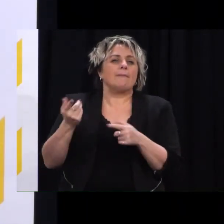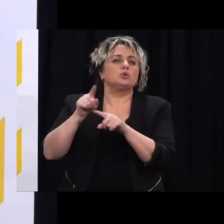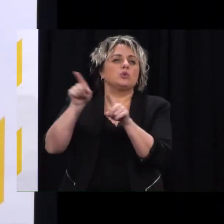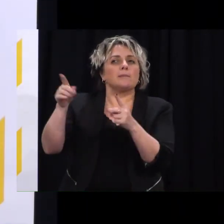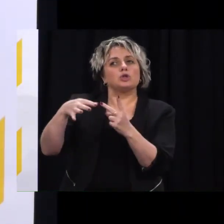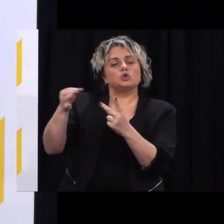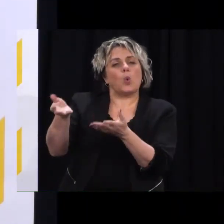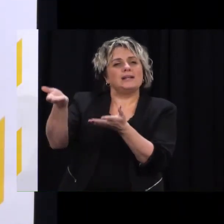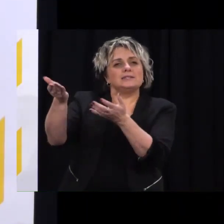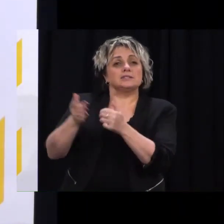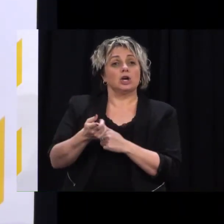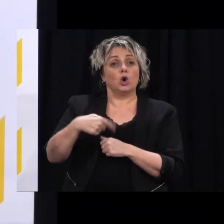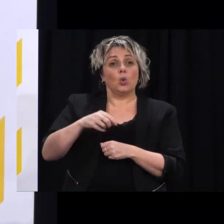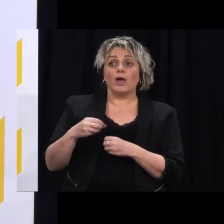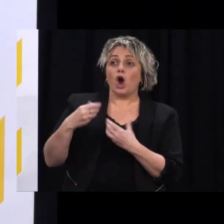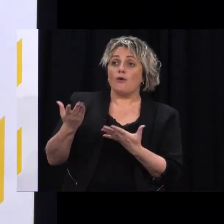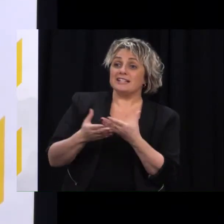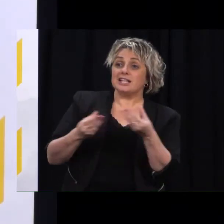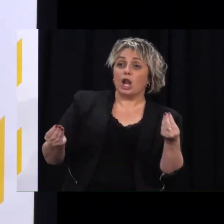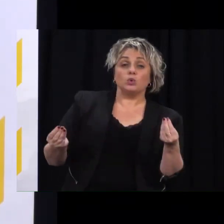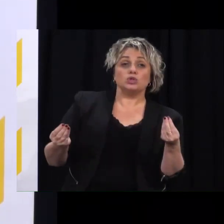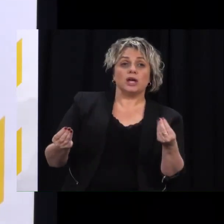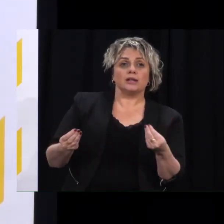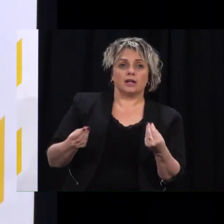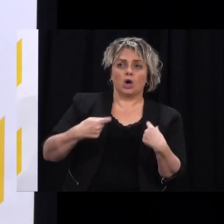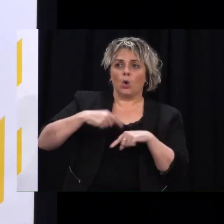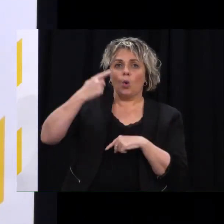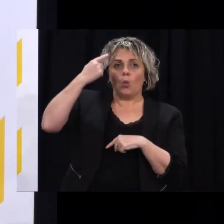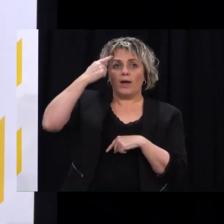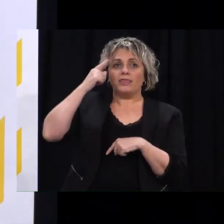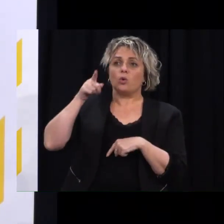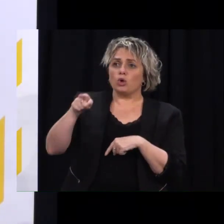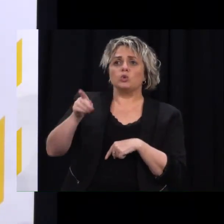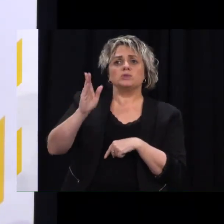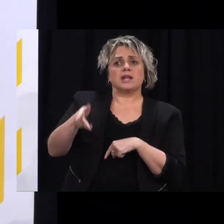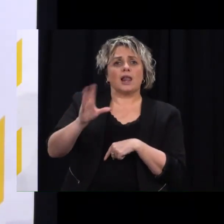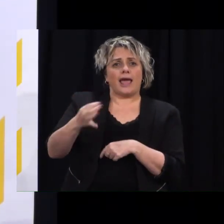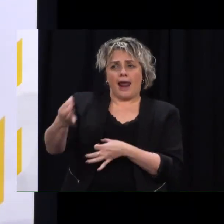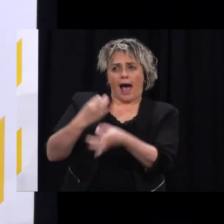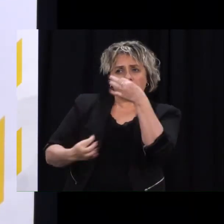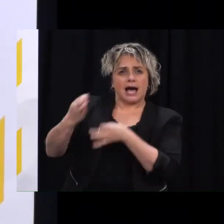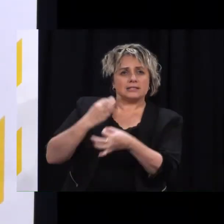they are essential workers, they're deemed to be essential workers. They are legally